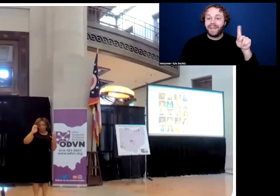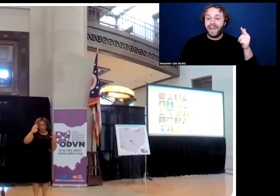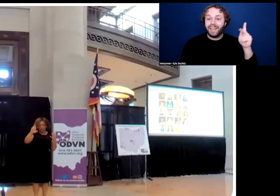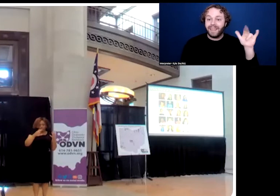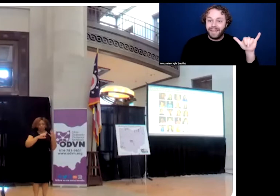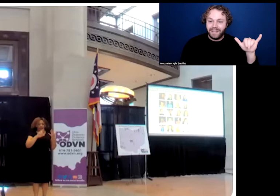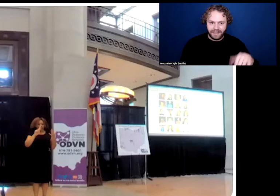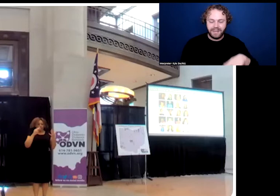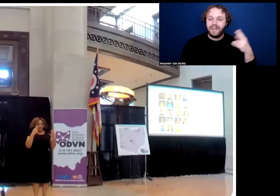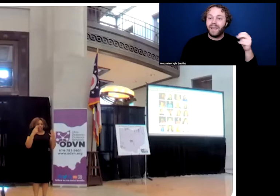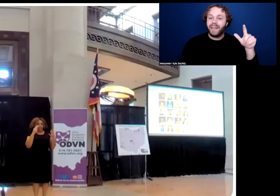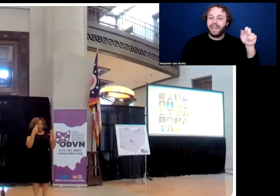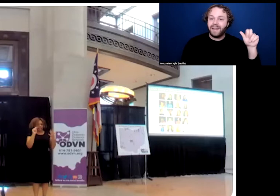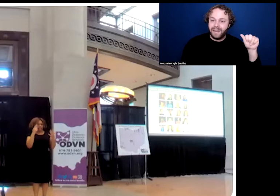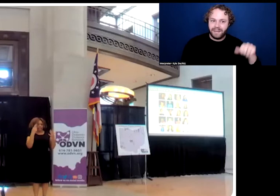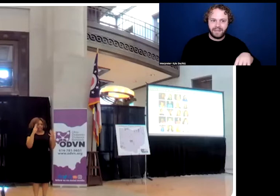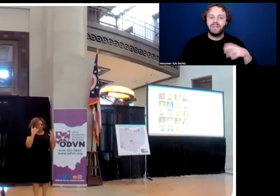Helena Josue and attorney Sam Gilley.